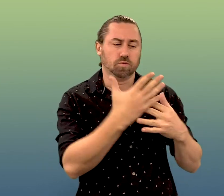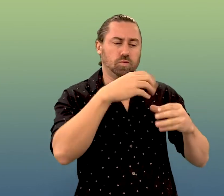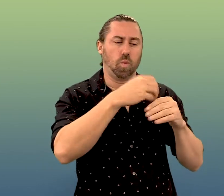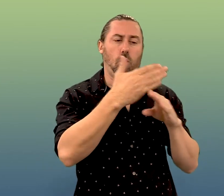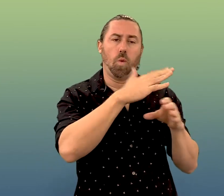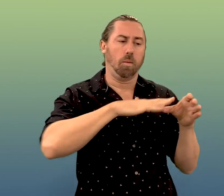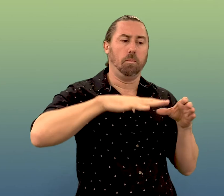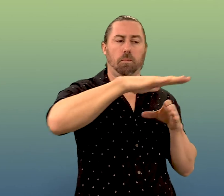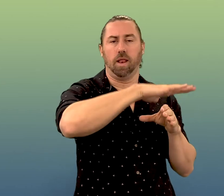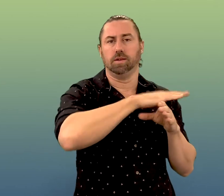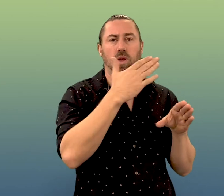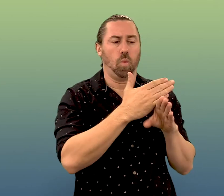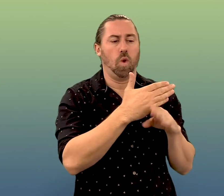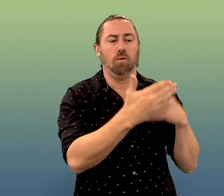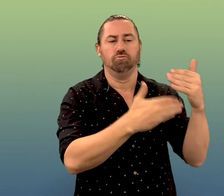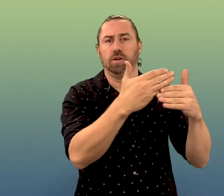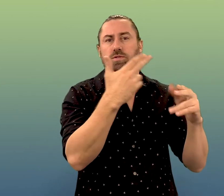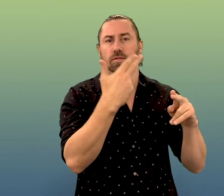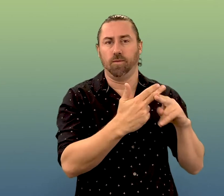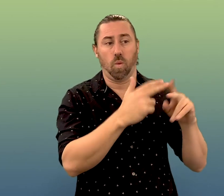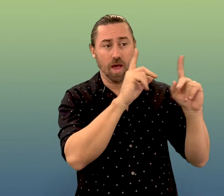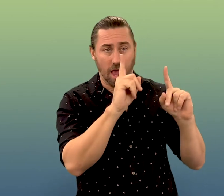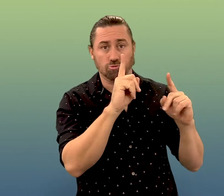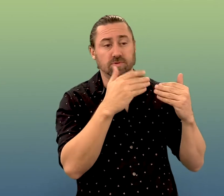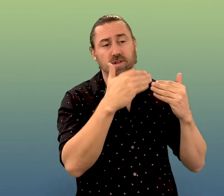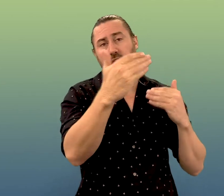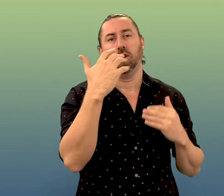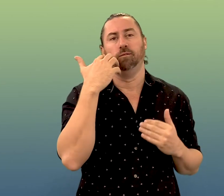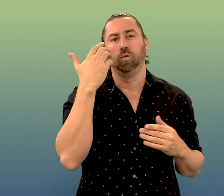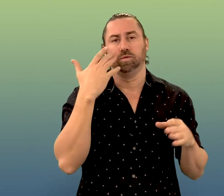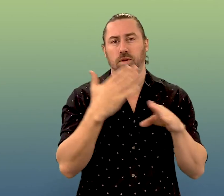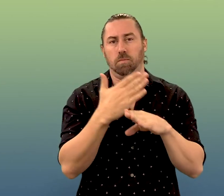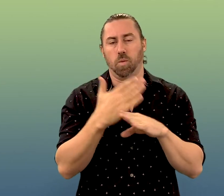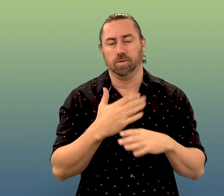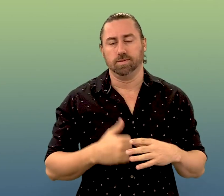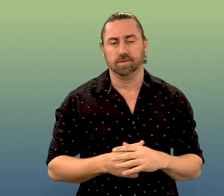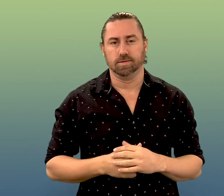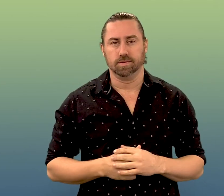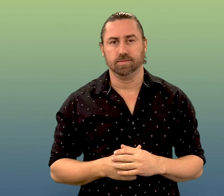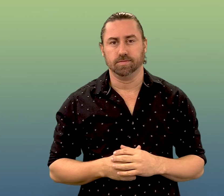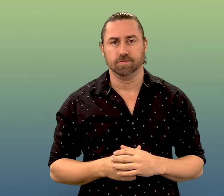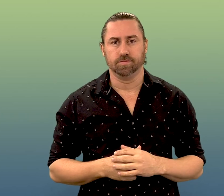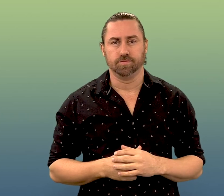an accessible and inclusive workplace and work practices for current and future employees.